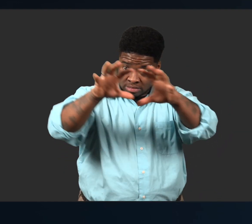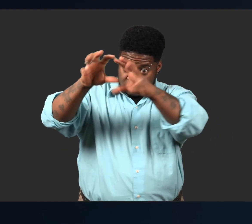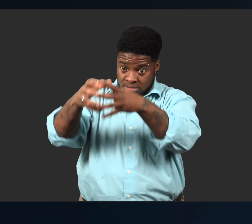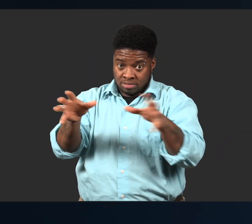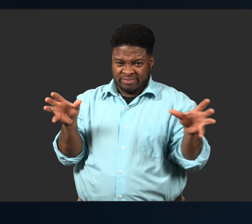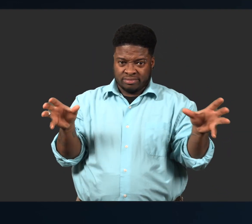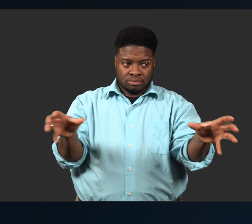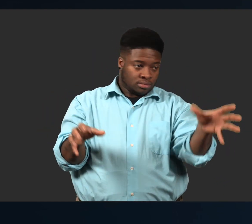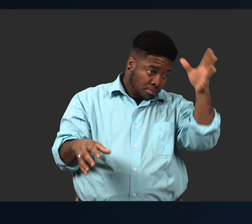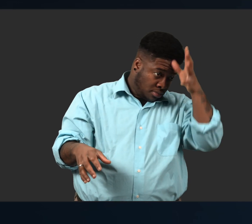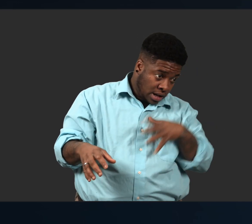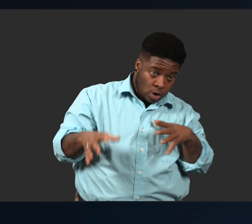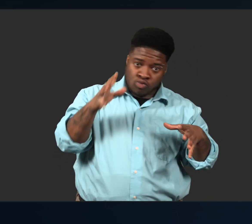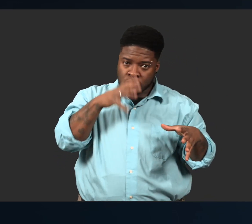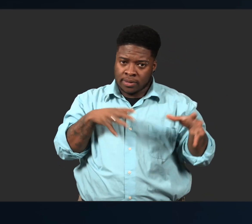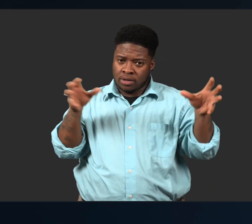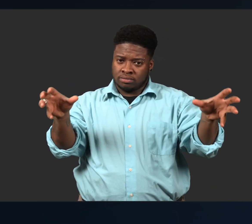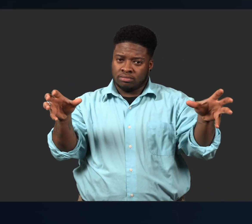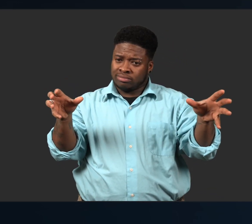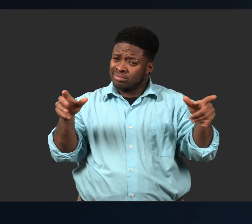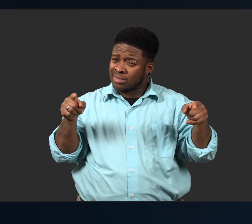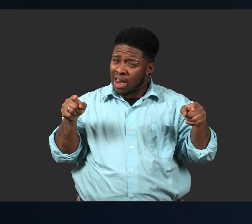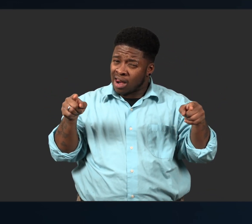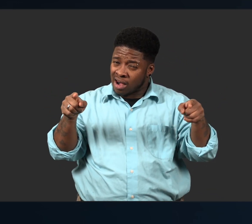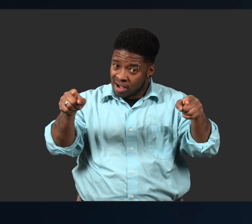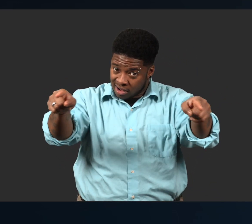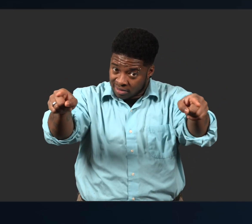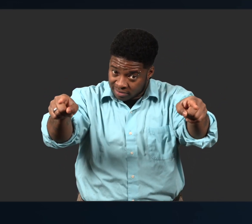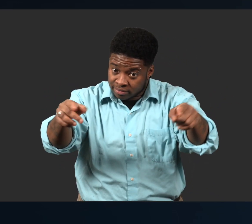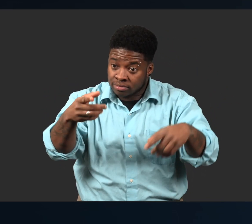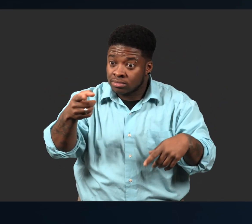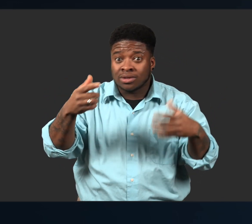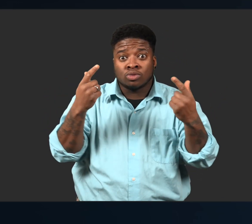and as I've already explained, there are separate halfway homes for men, and for women.